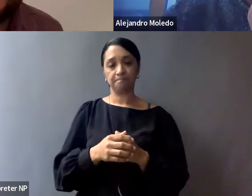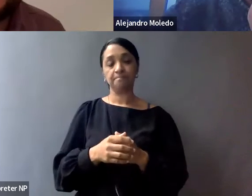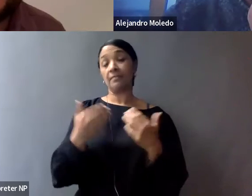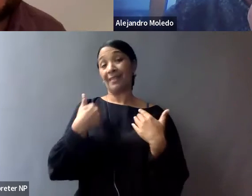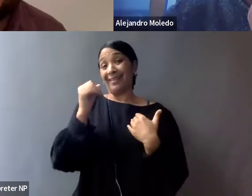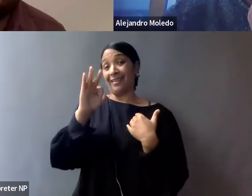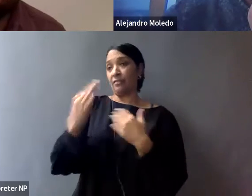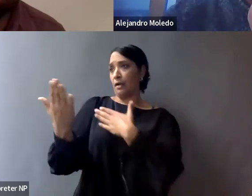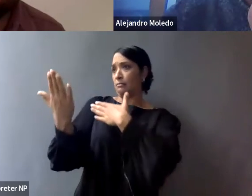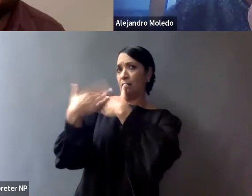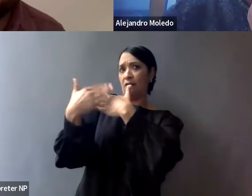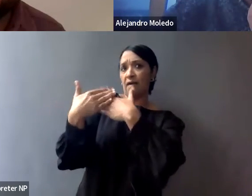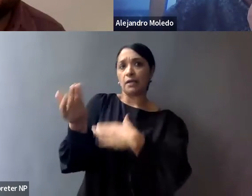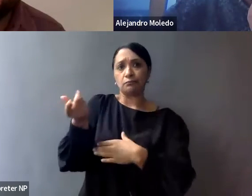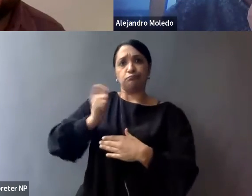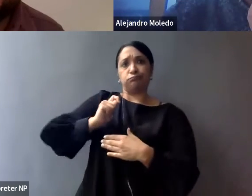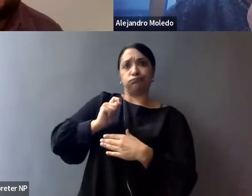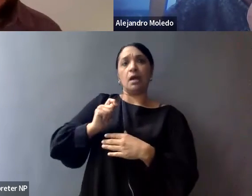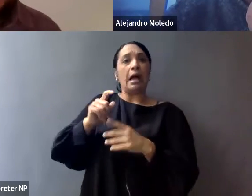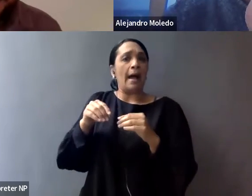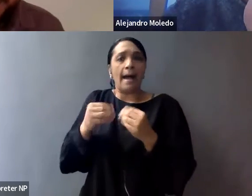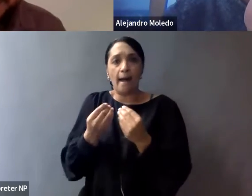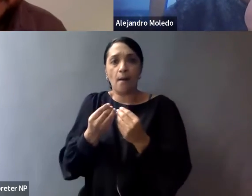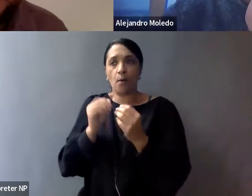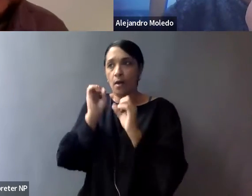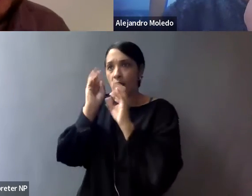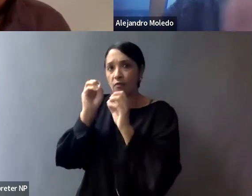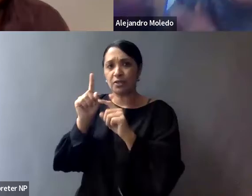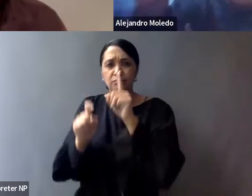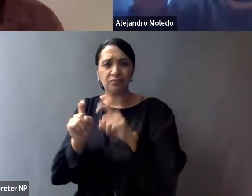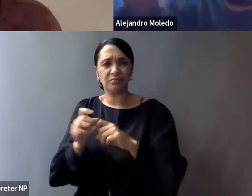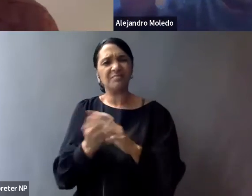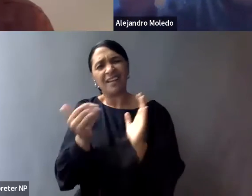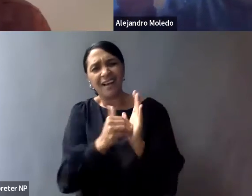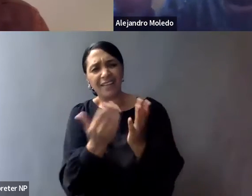do we have information on how it should be dealt with? Sorry, can you repeat?